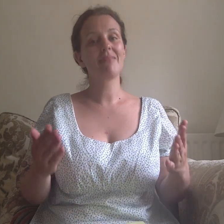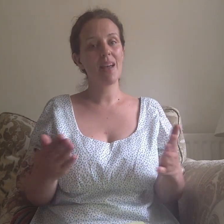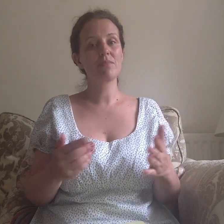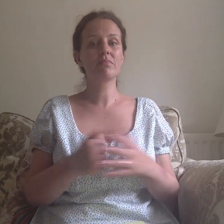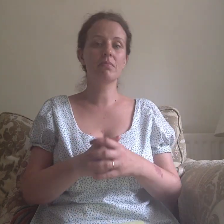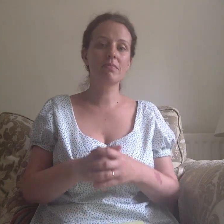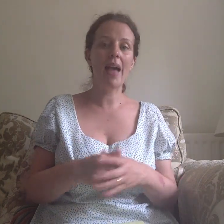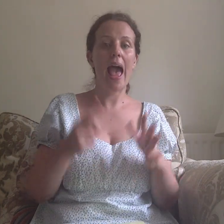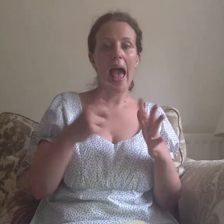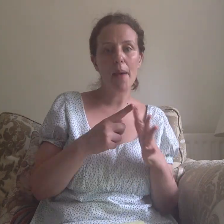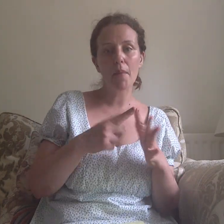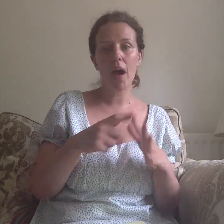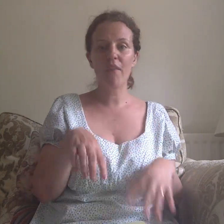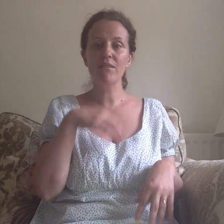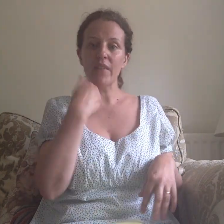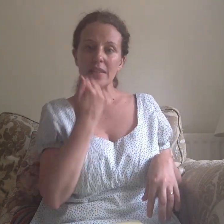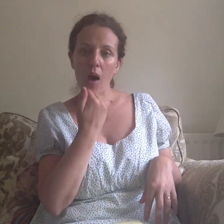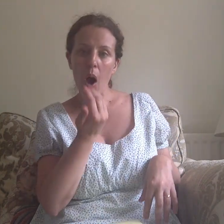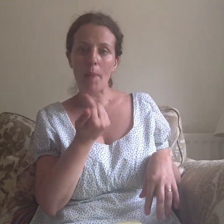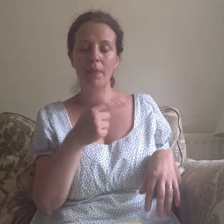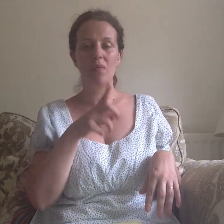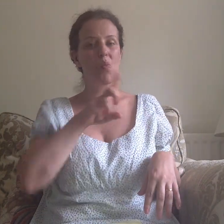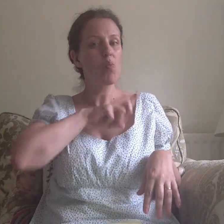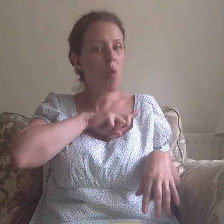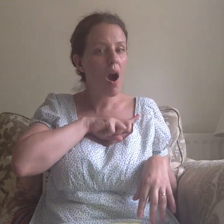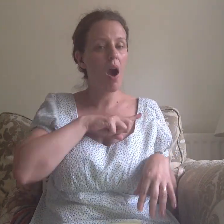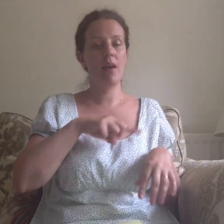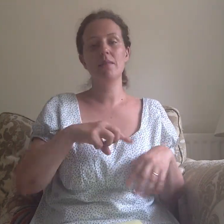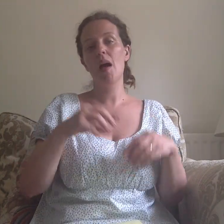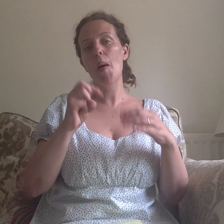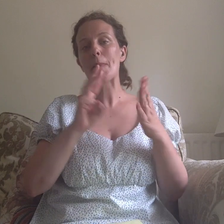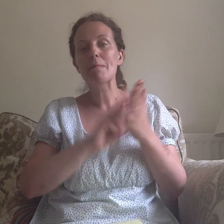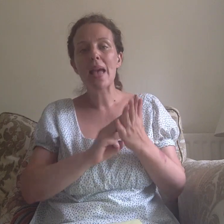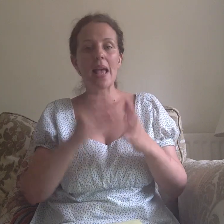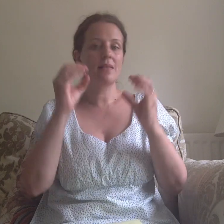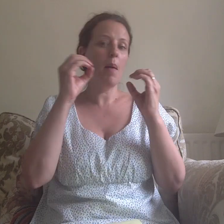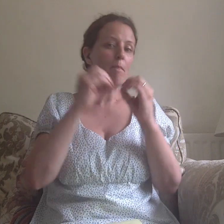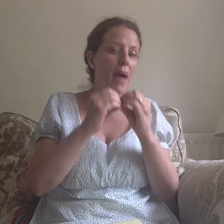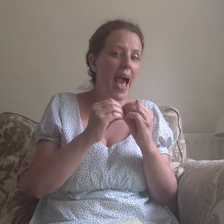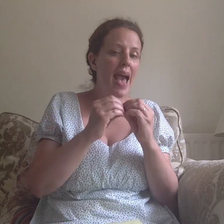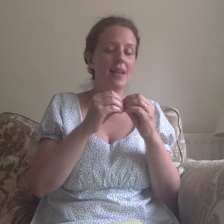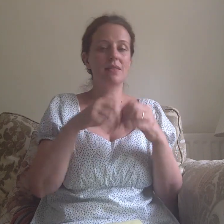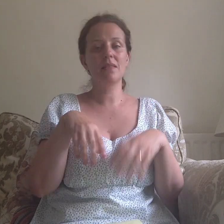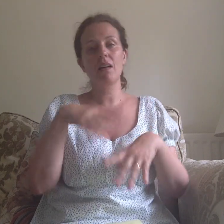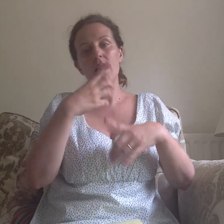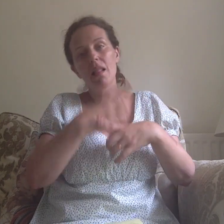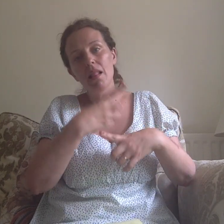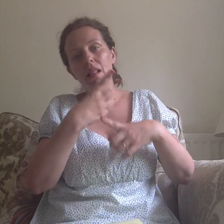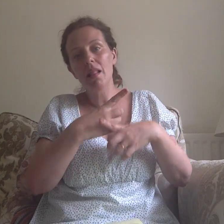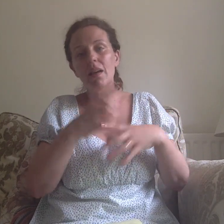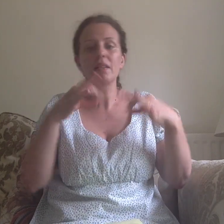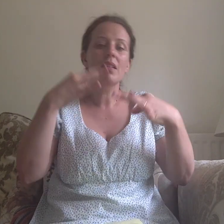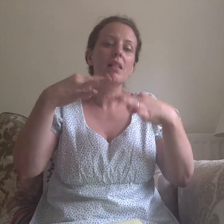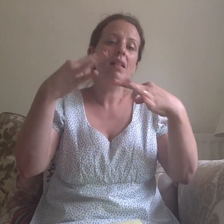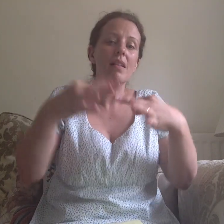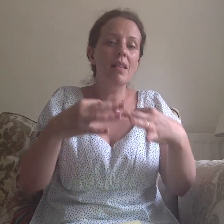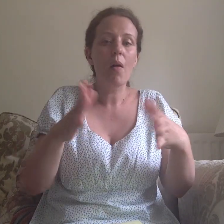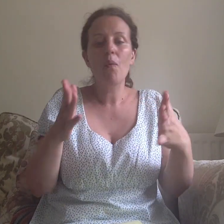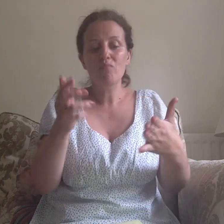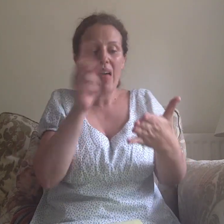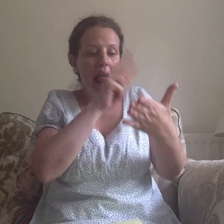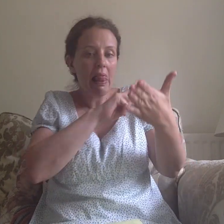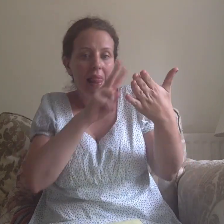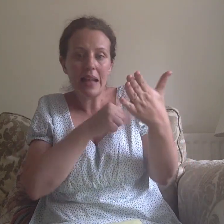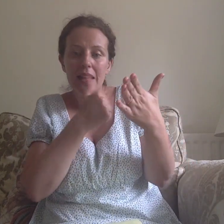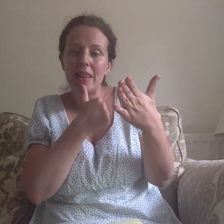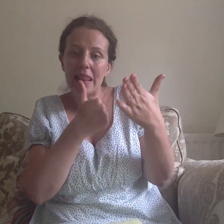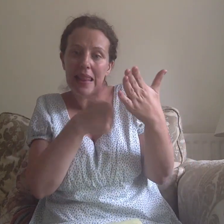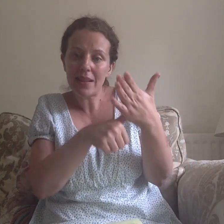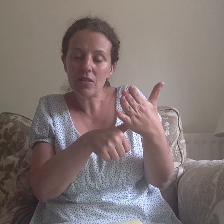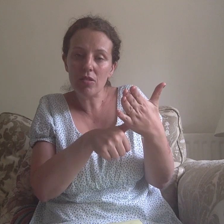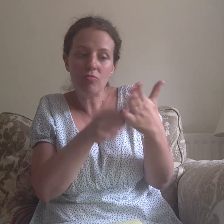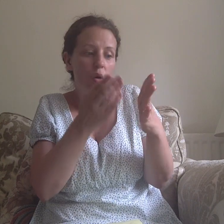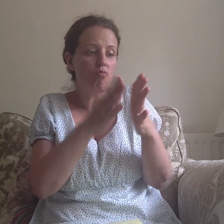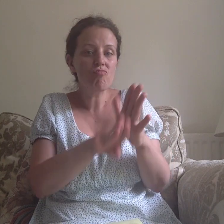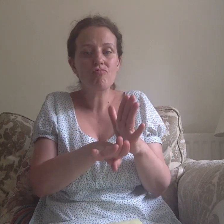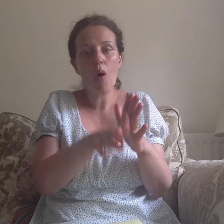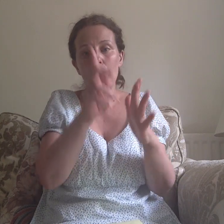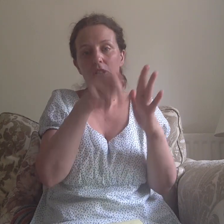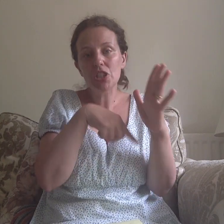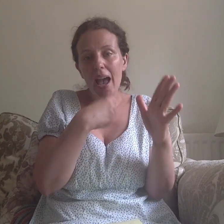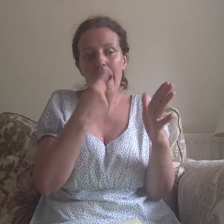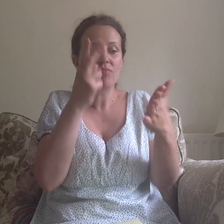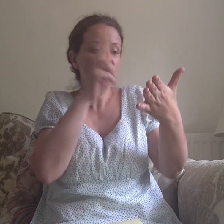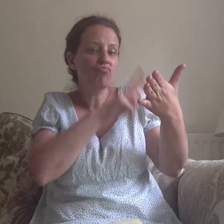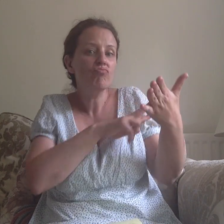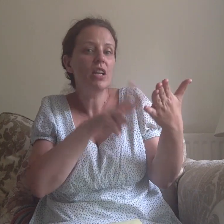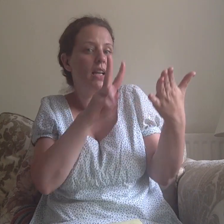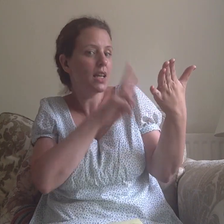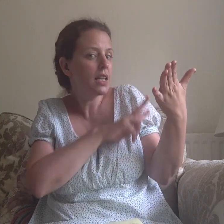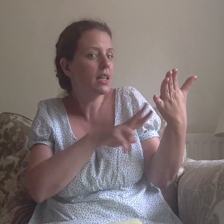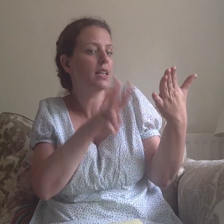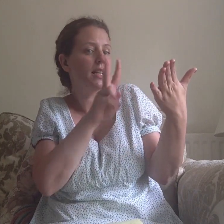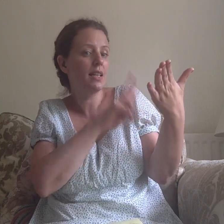Now Emma would get fed up because Miss Bates would go on and on about the letters from Jane.